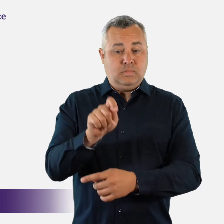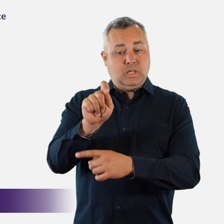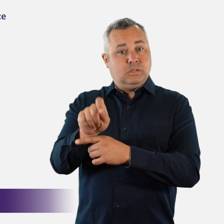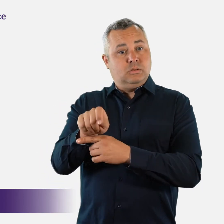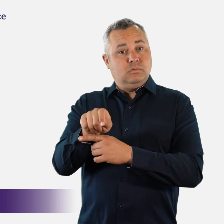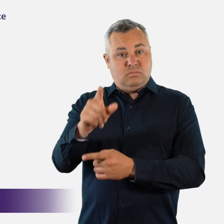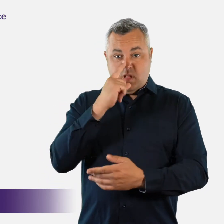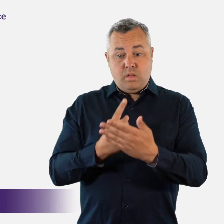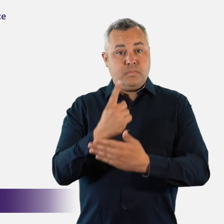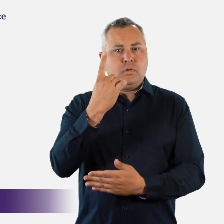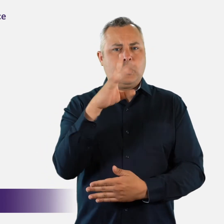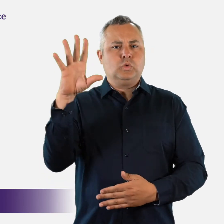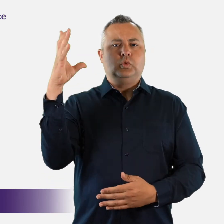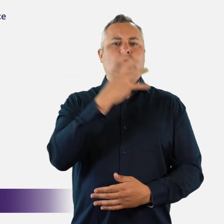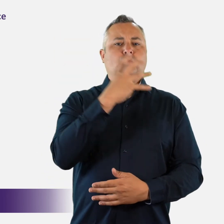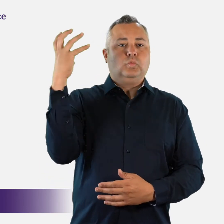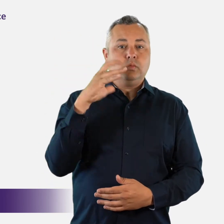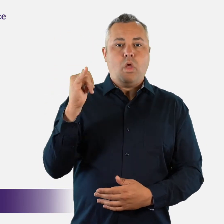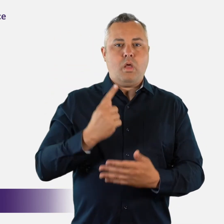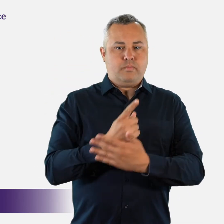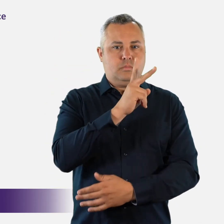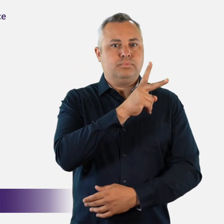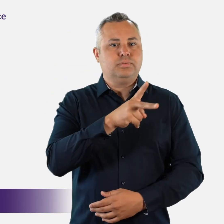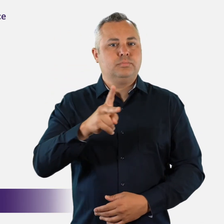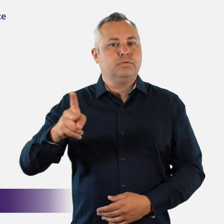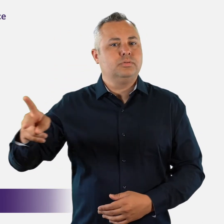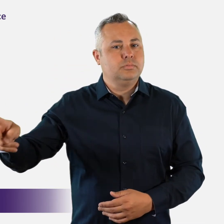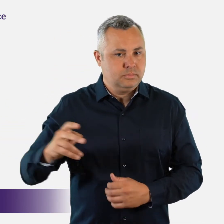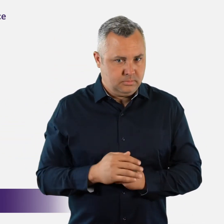Neglect can be a single significant incident or a systemic issue